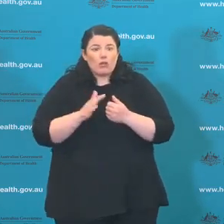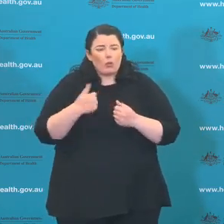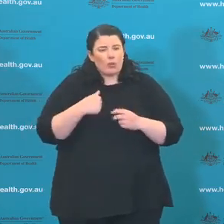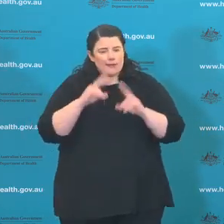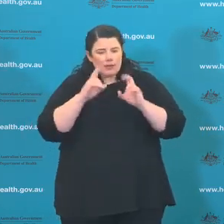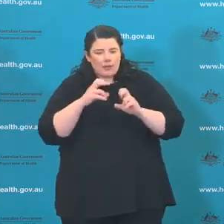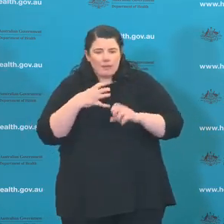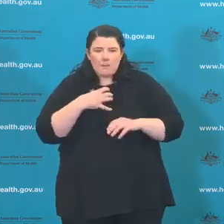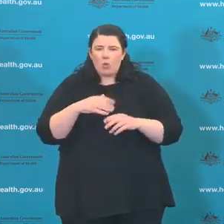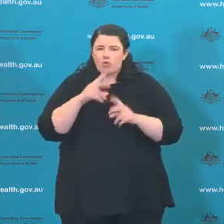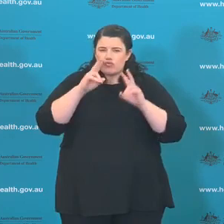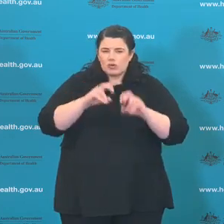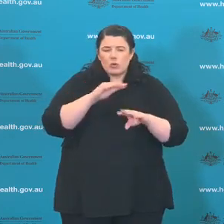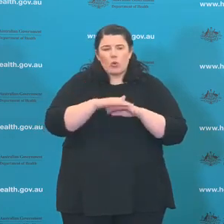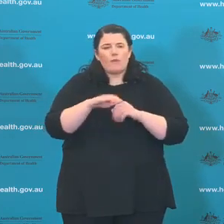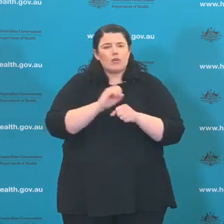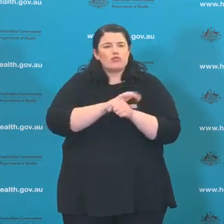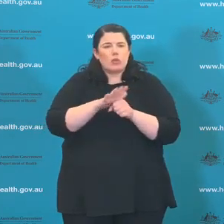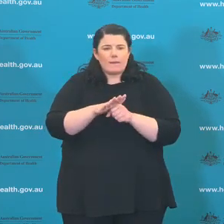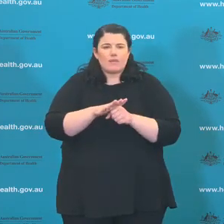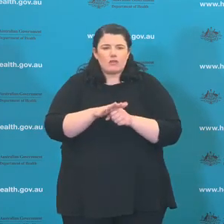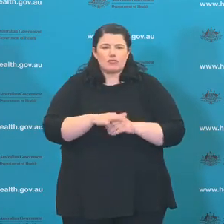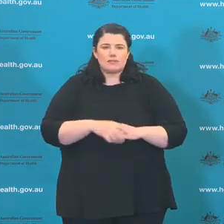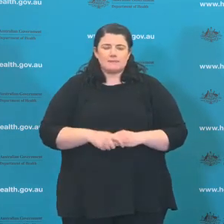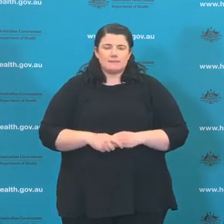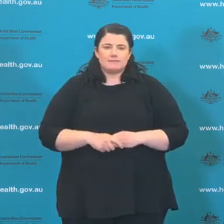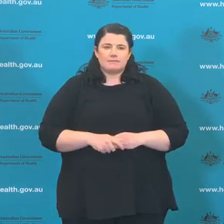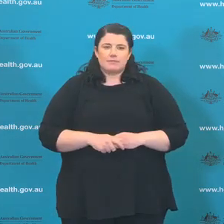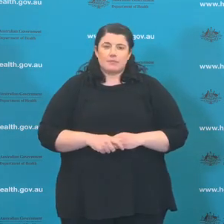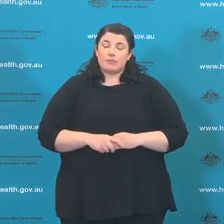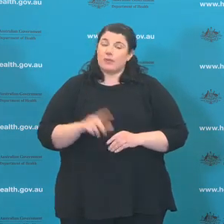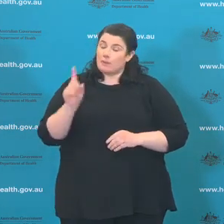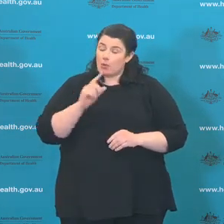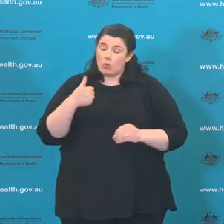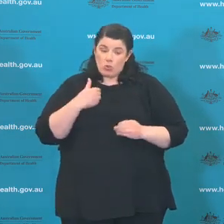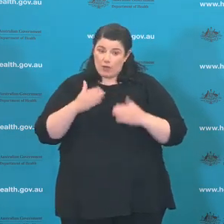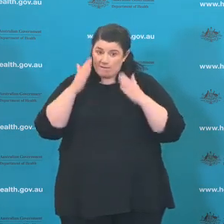evidence but as yet, no we're concentrating on the borders will